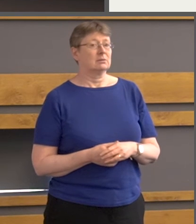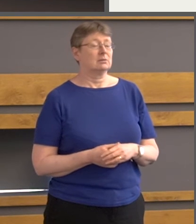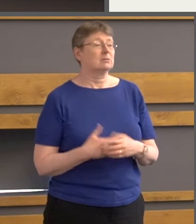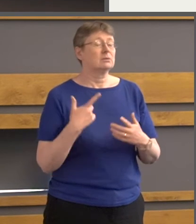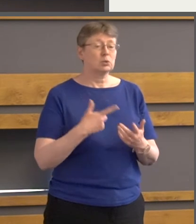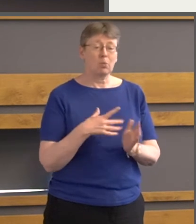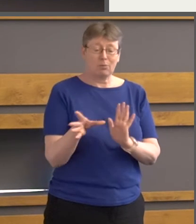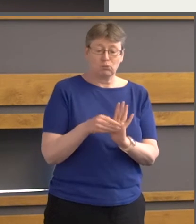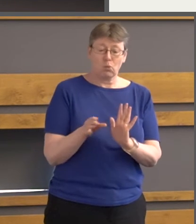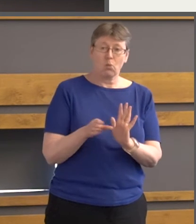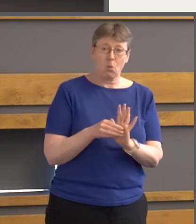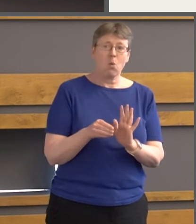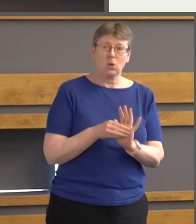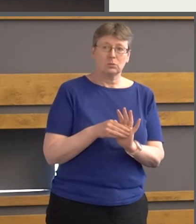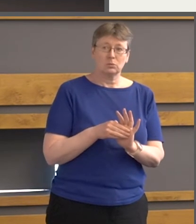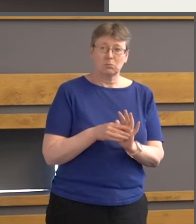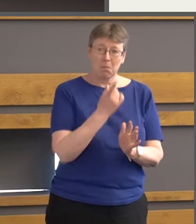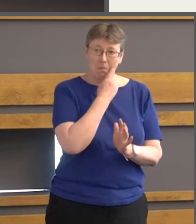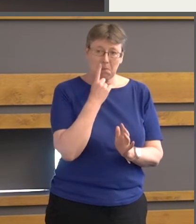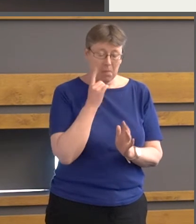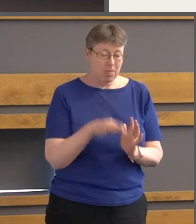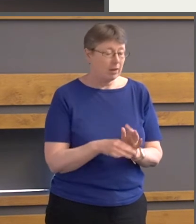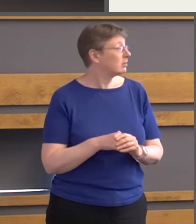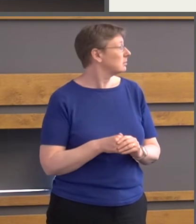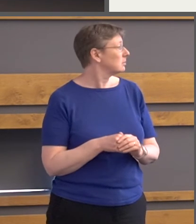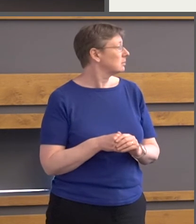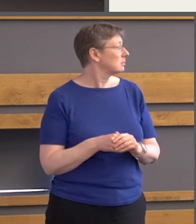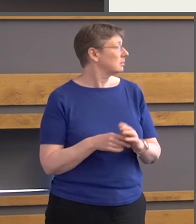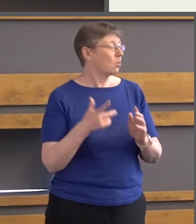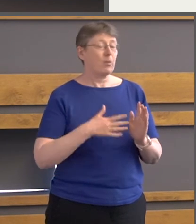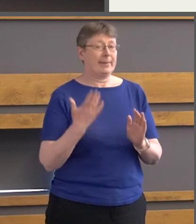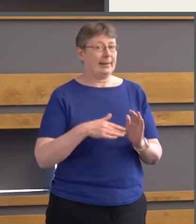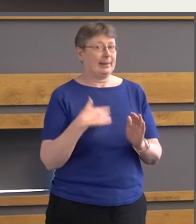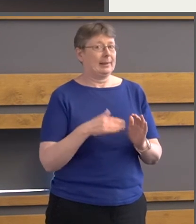that were recorded. And I just want to go back, where am I?